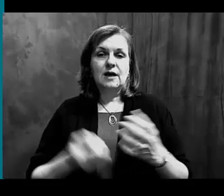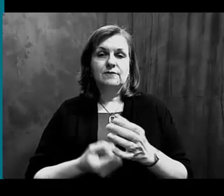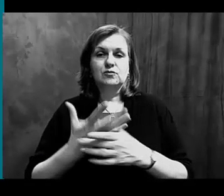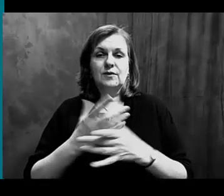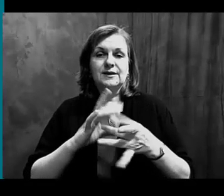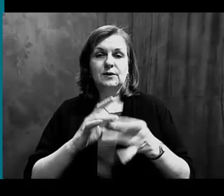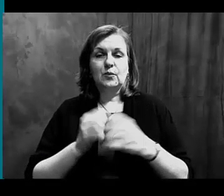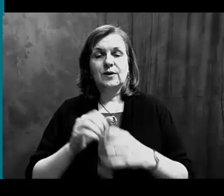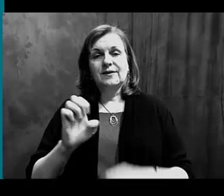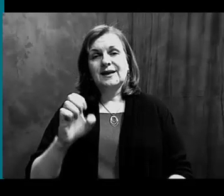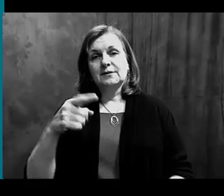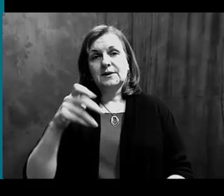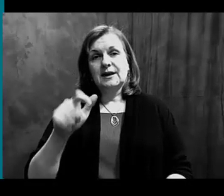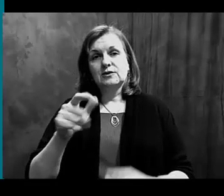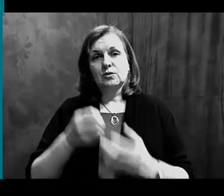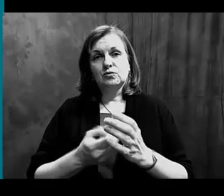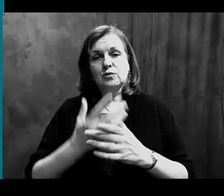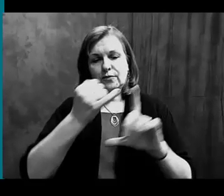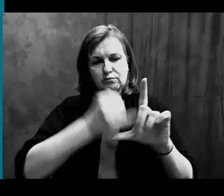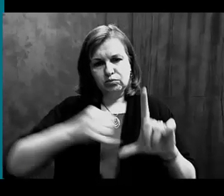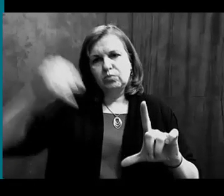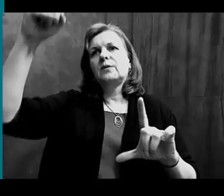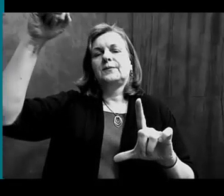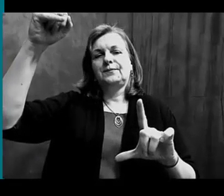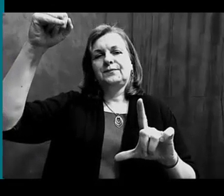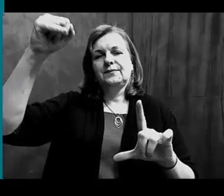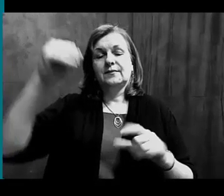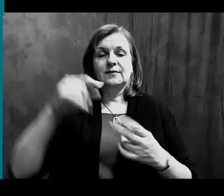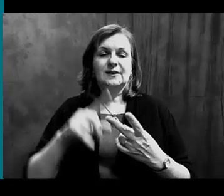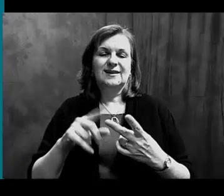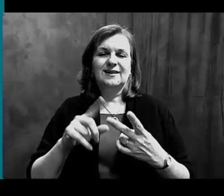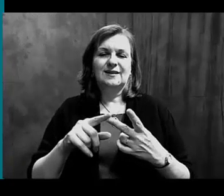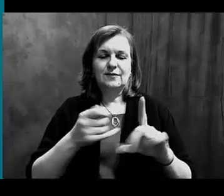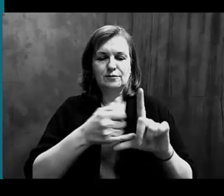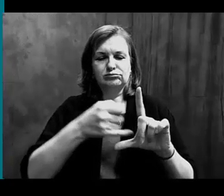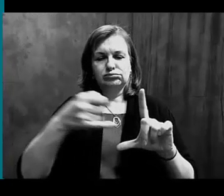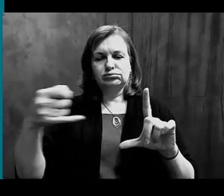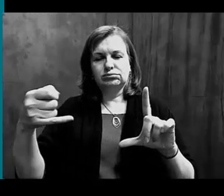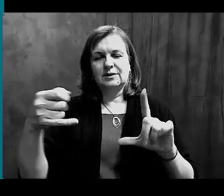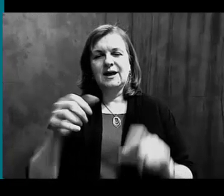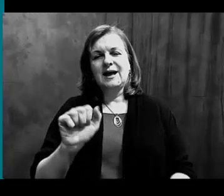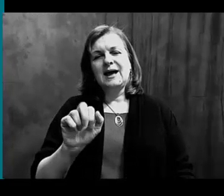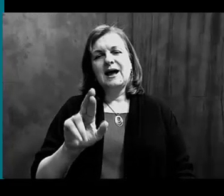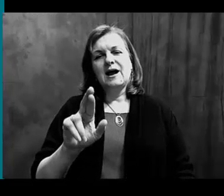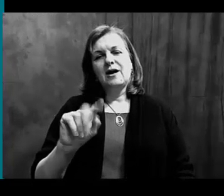we have huge growth associate with this exponential growth - yes, arithmetic growth is